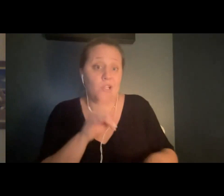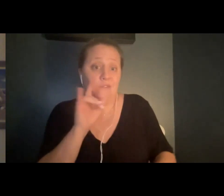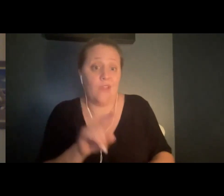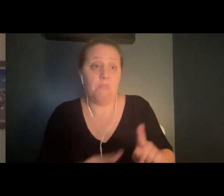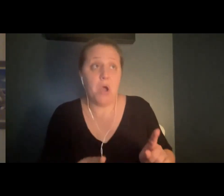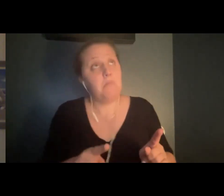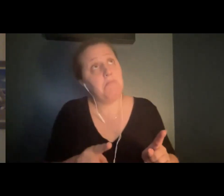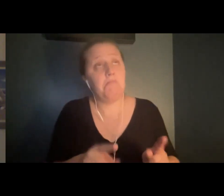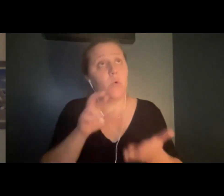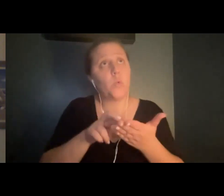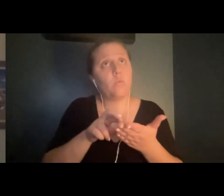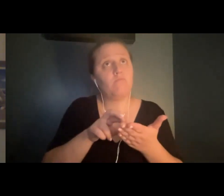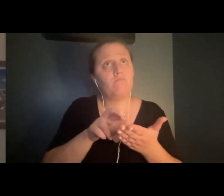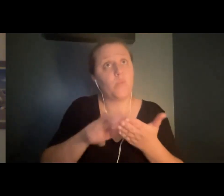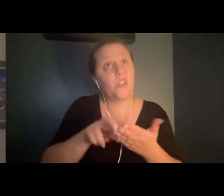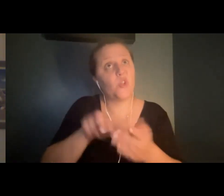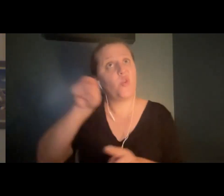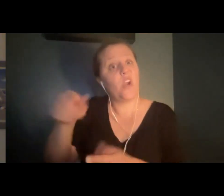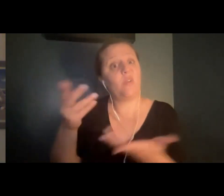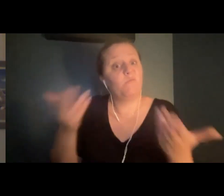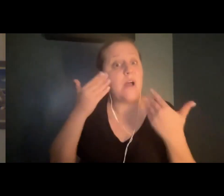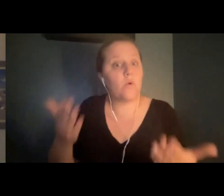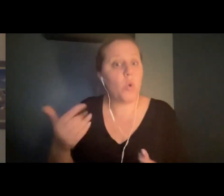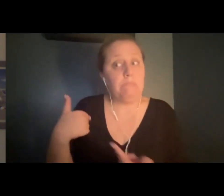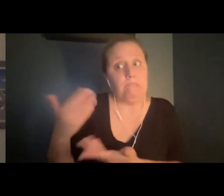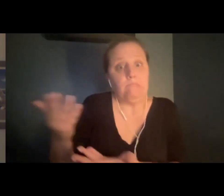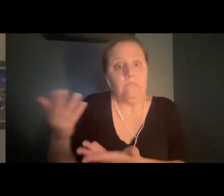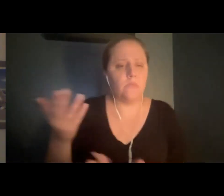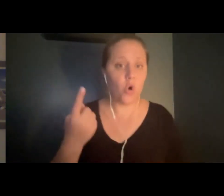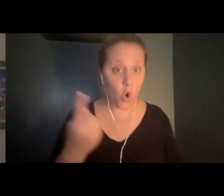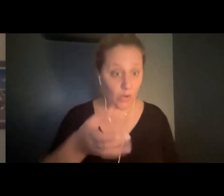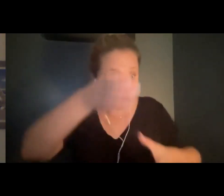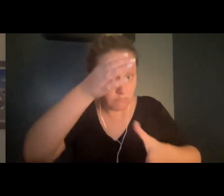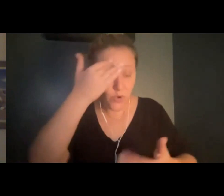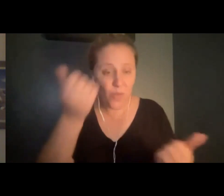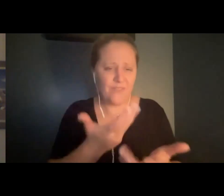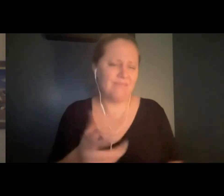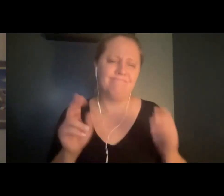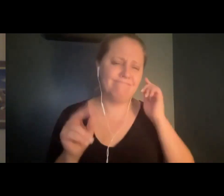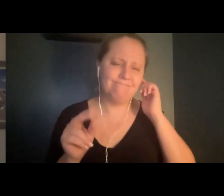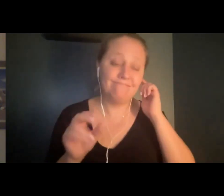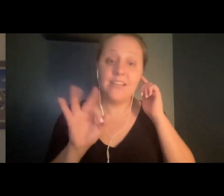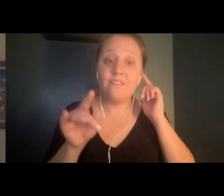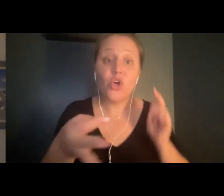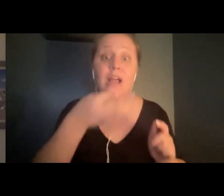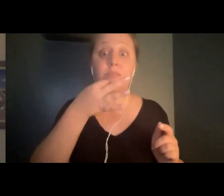place to look". So, we don't have to have the answers and even experts in the field don't always have the answers. So, just starting off by